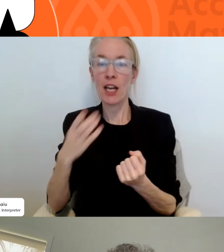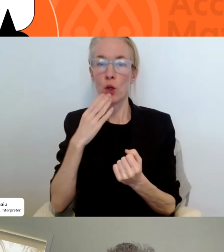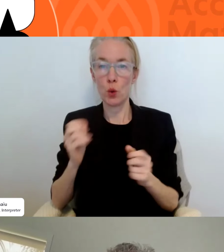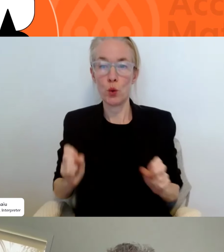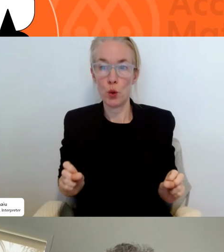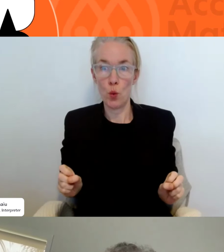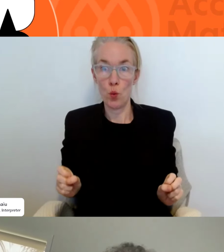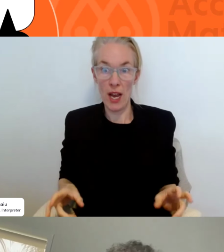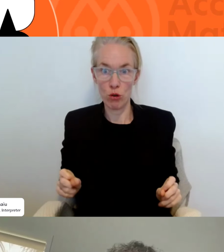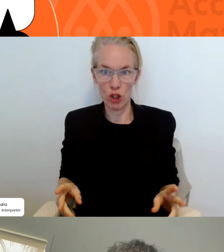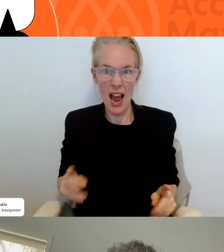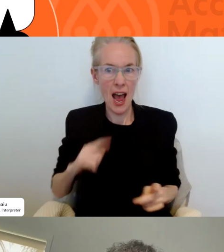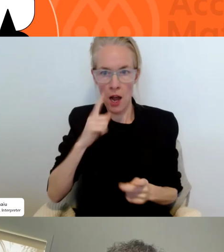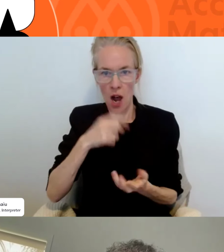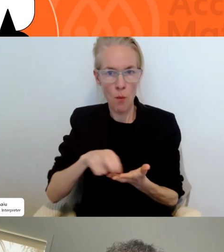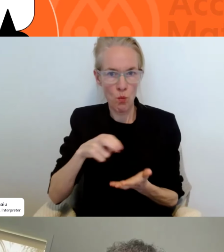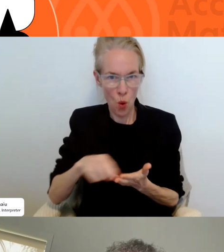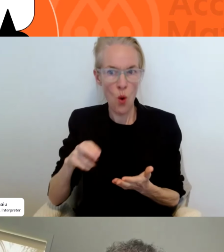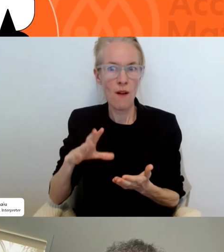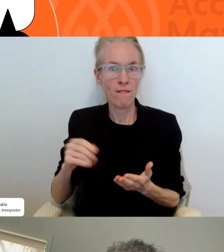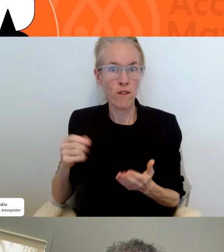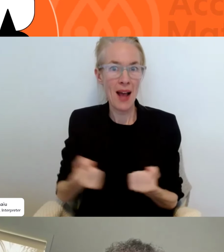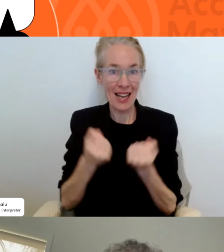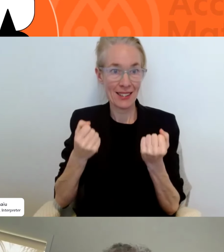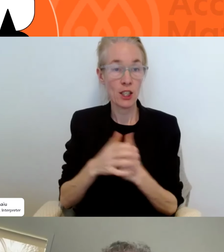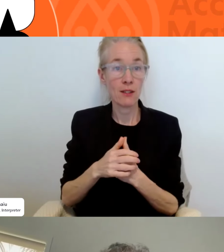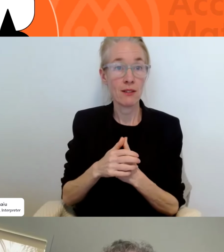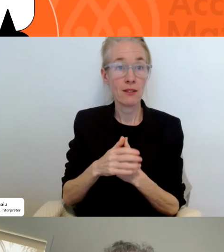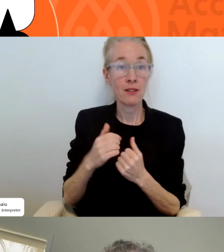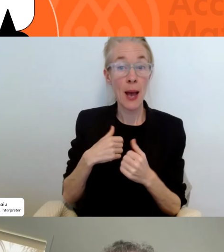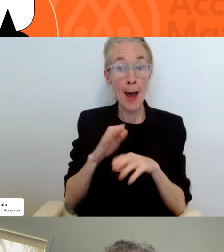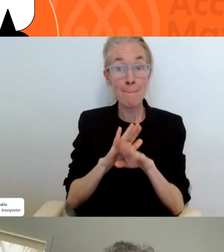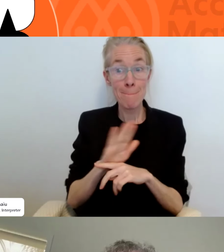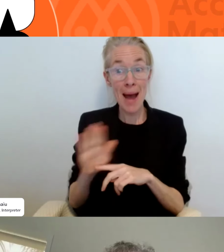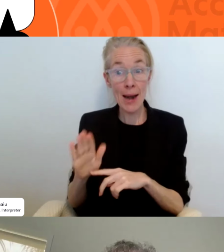and panelists, please speak calmly so our New Zealand Sign Language